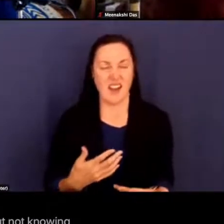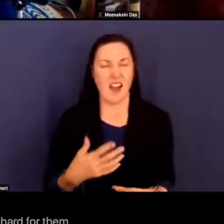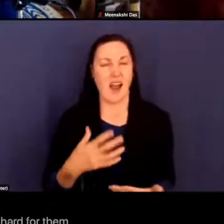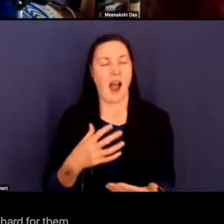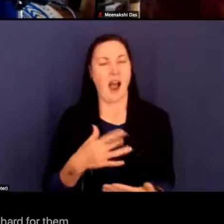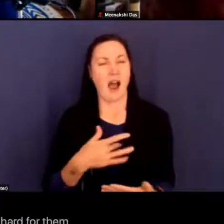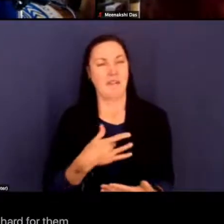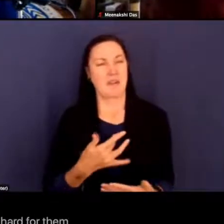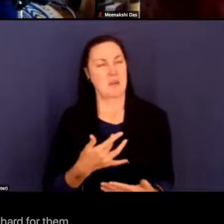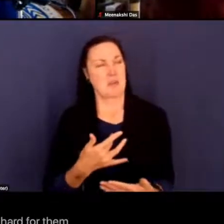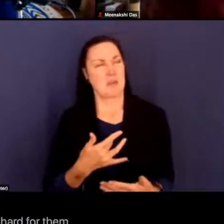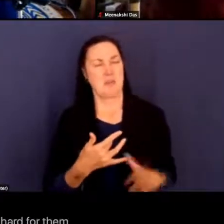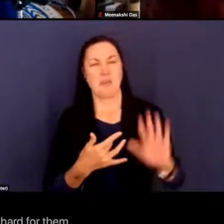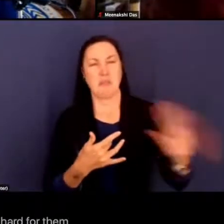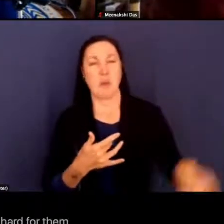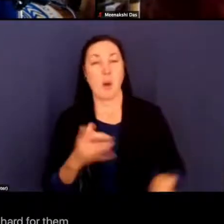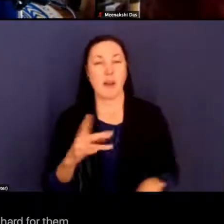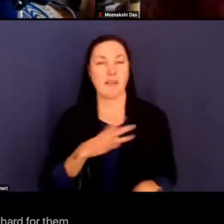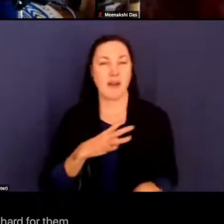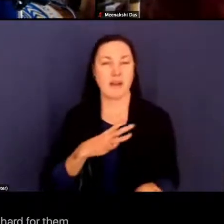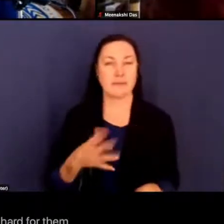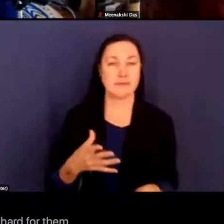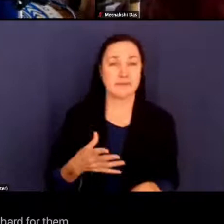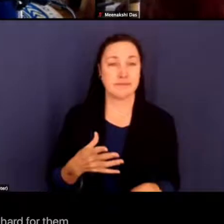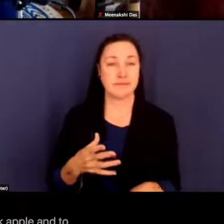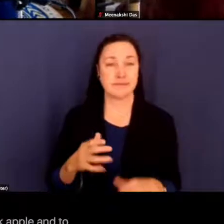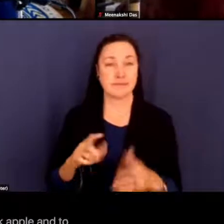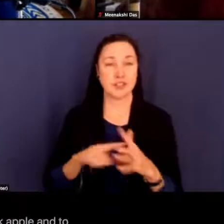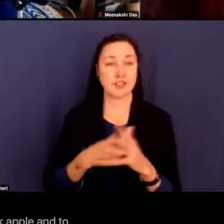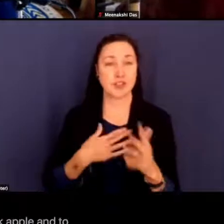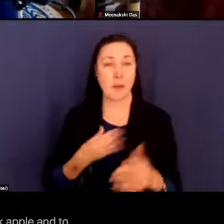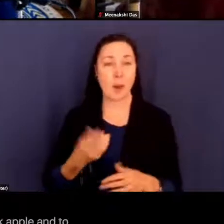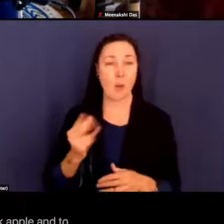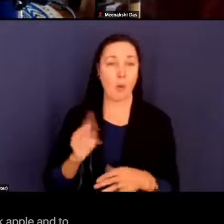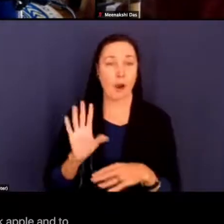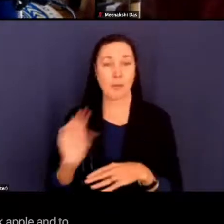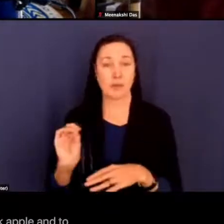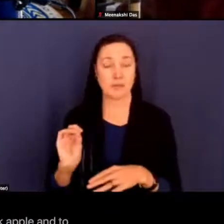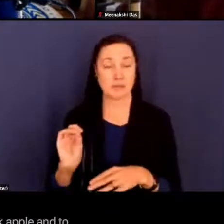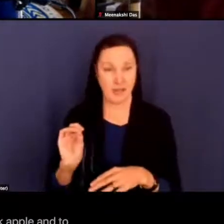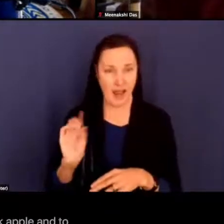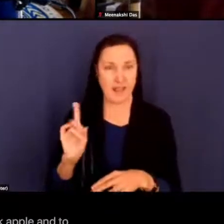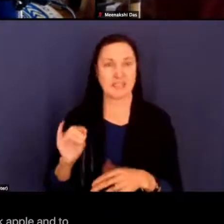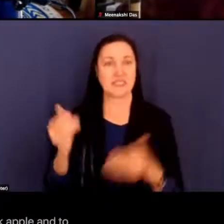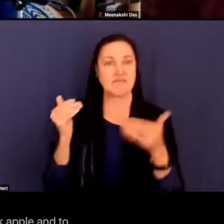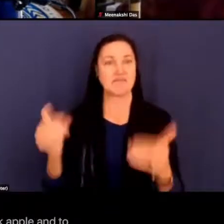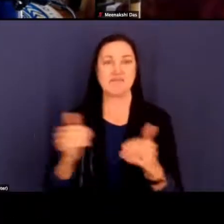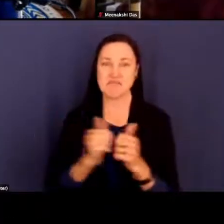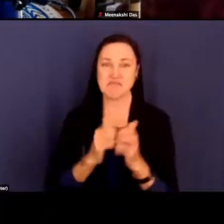in 2017 took it from there and then I still had the challenge of convincing my clients that